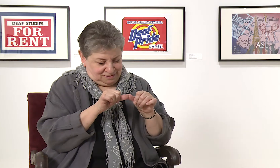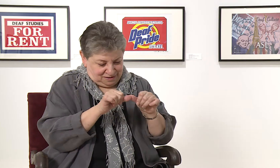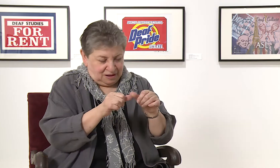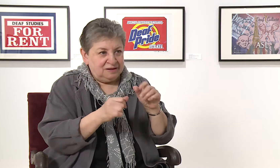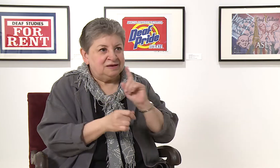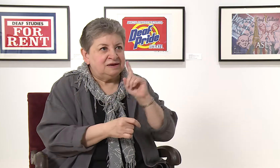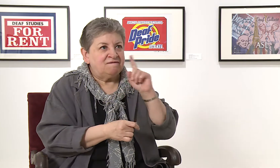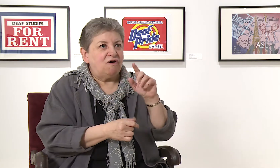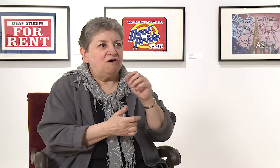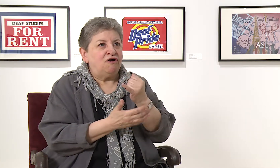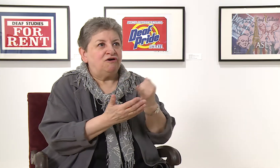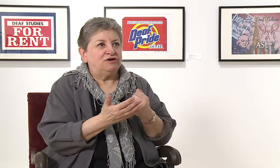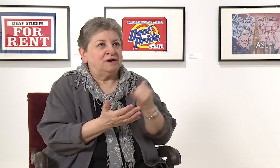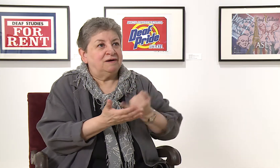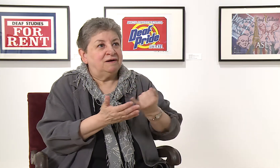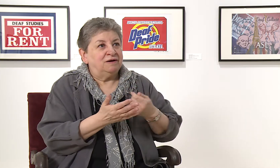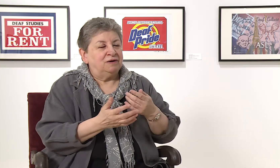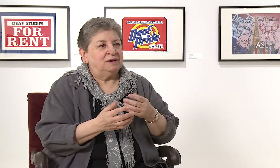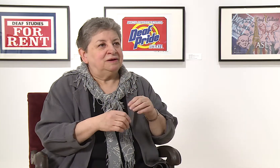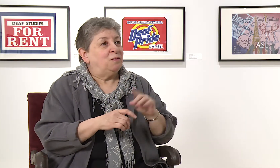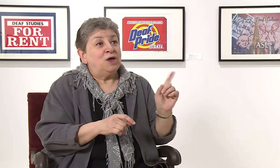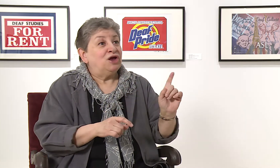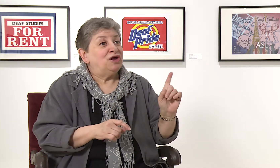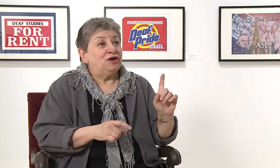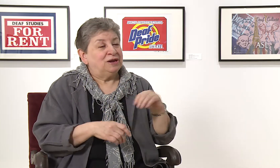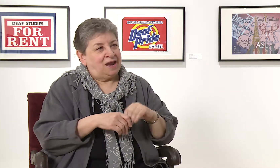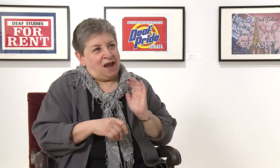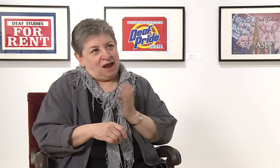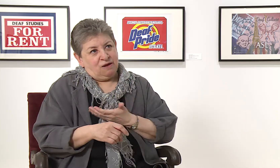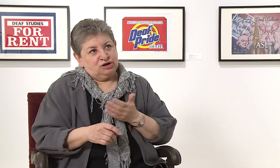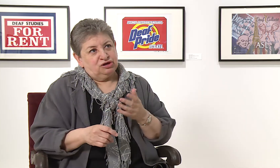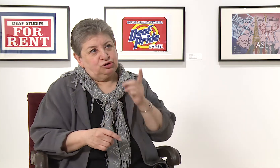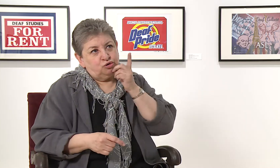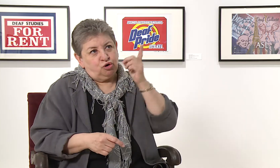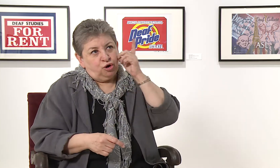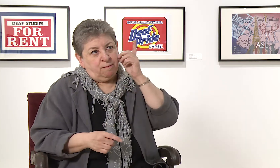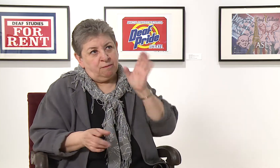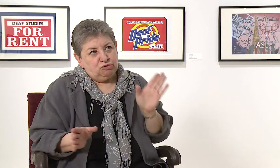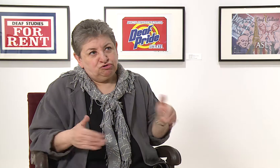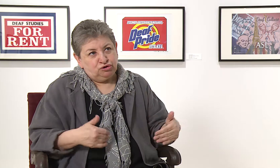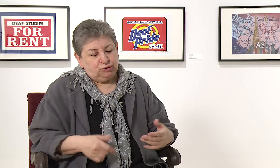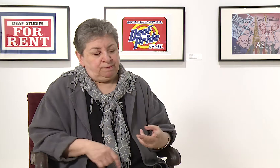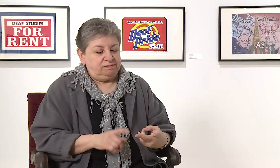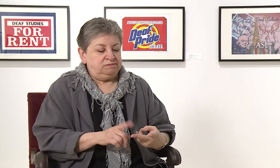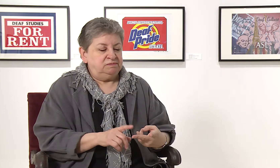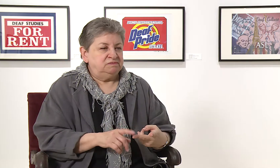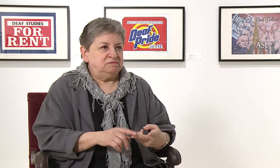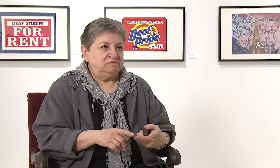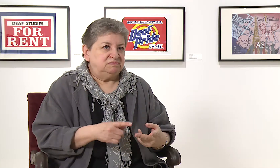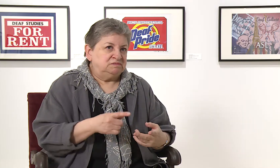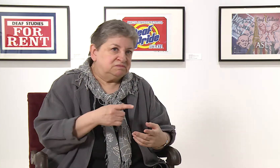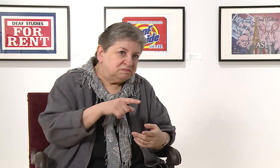and so we found a solution. We continued to make art about the Deaf experience